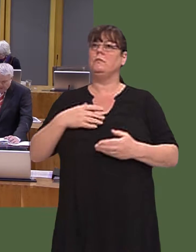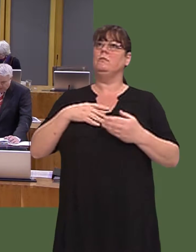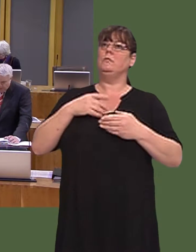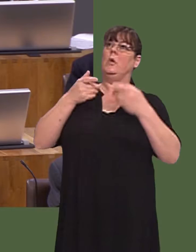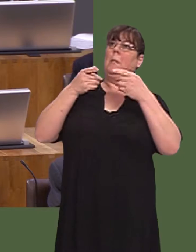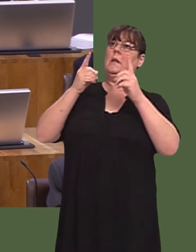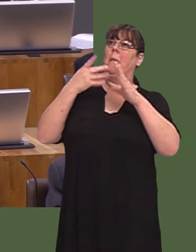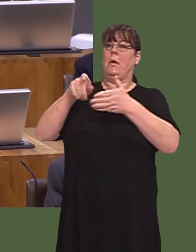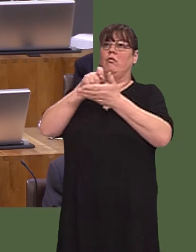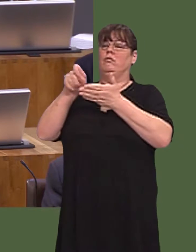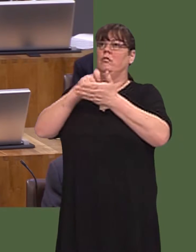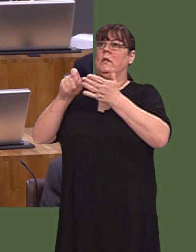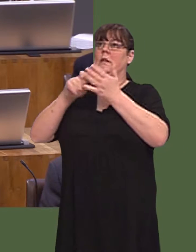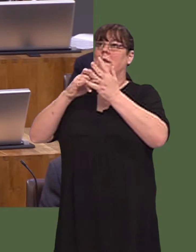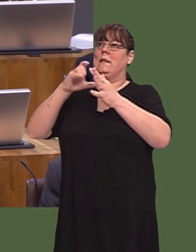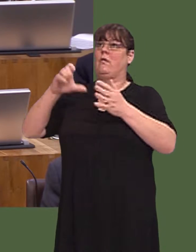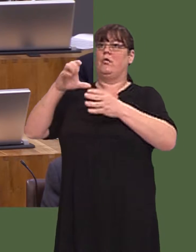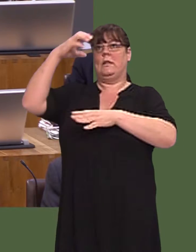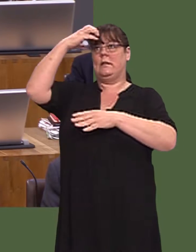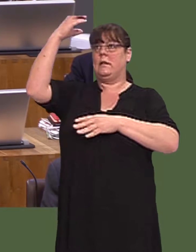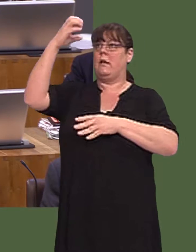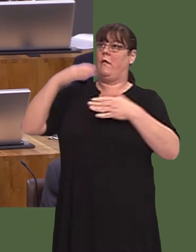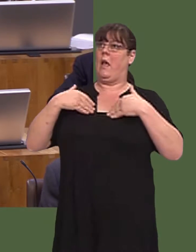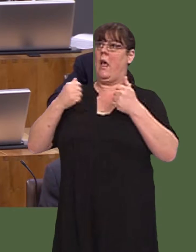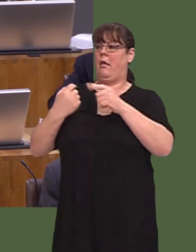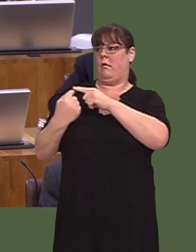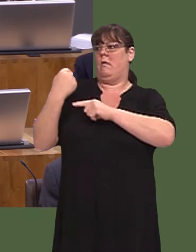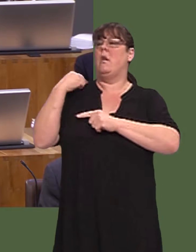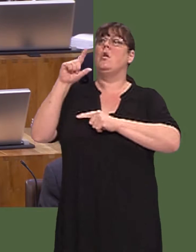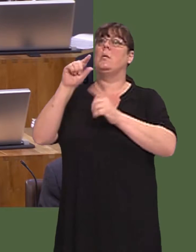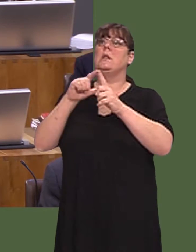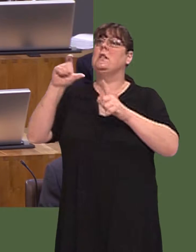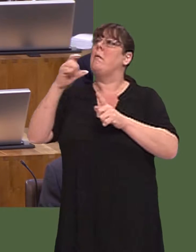He wrote to the Secretary of State for Health on 20 December, supporting the call for a